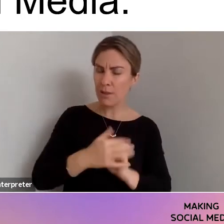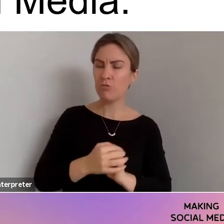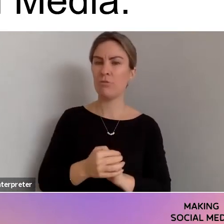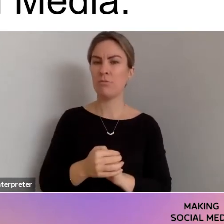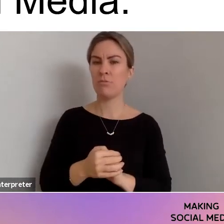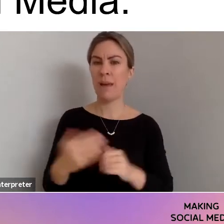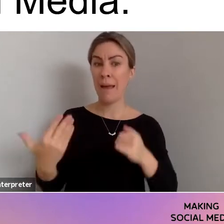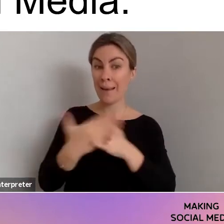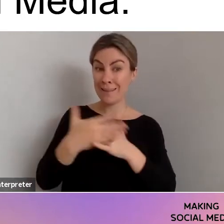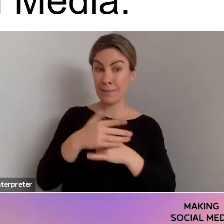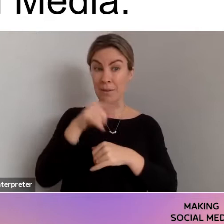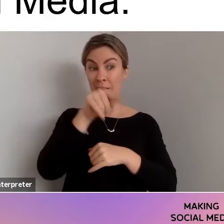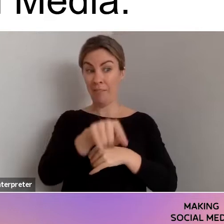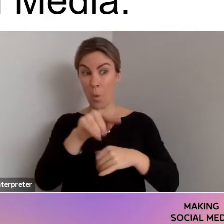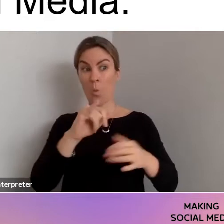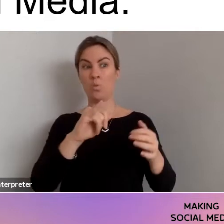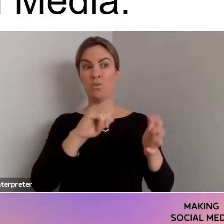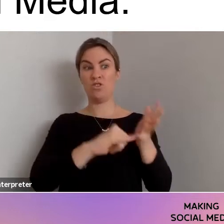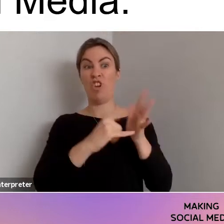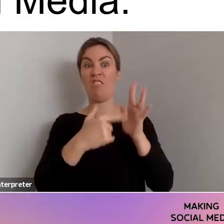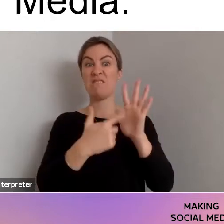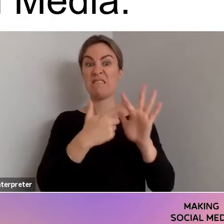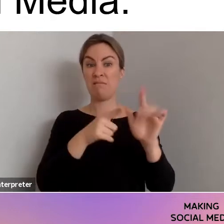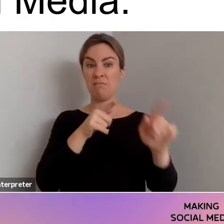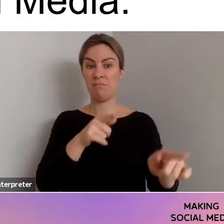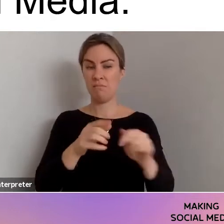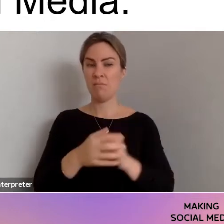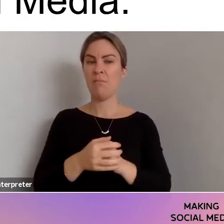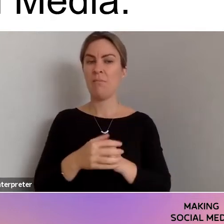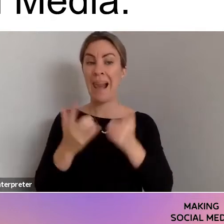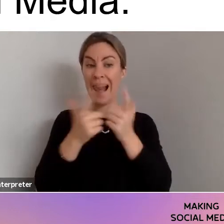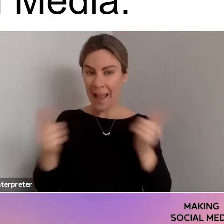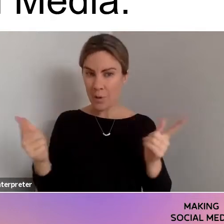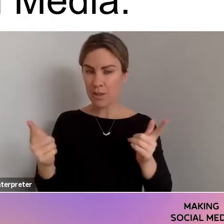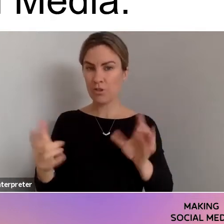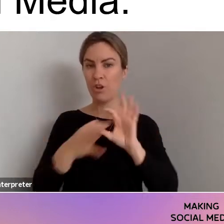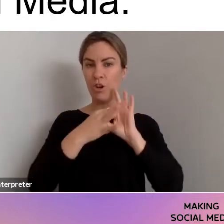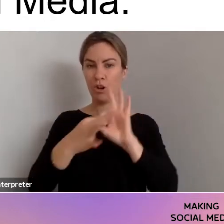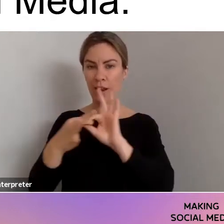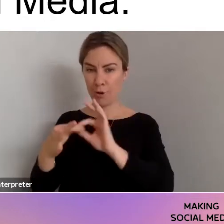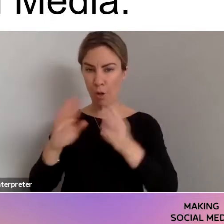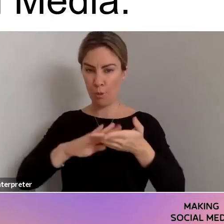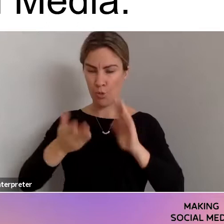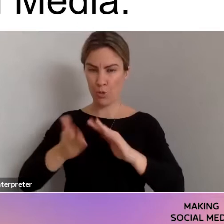Language, and connecting with the community. Some of these are obvious, and others you might think "What is